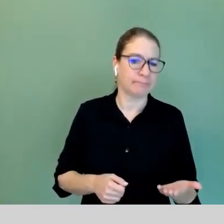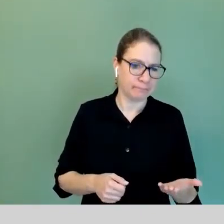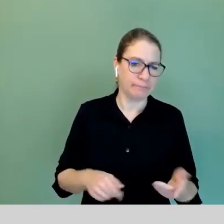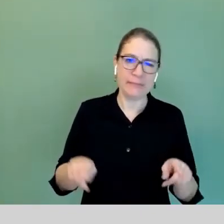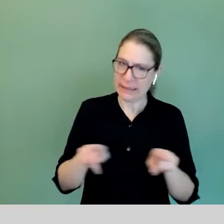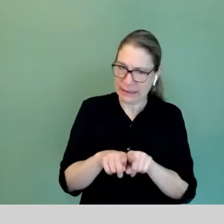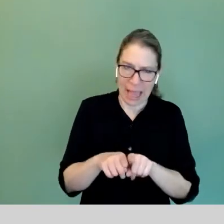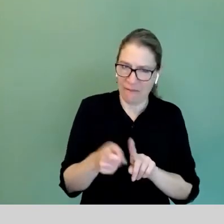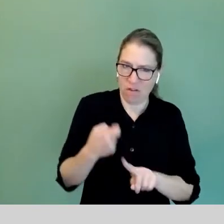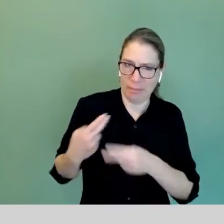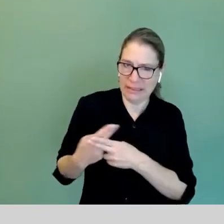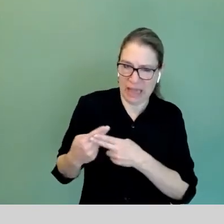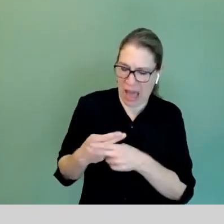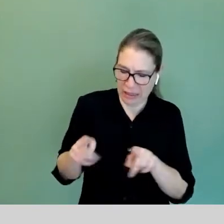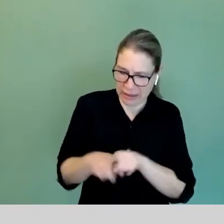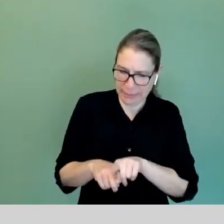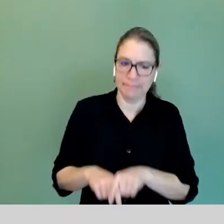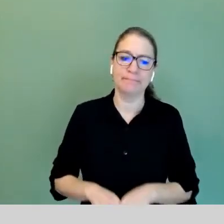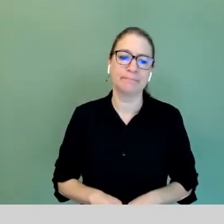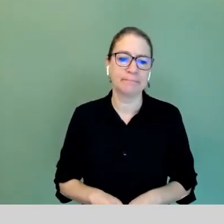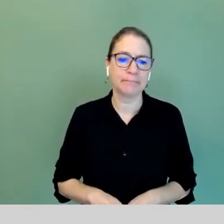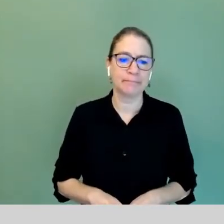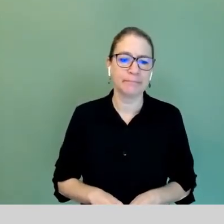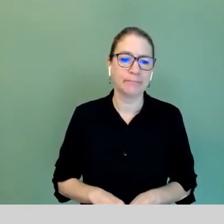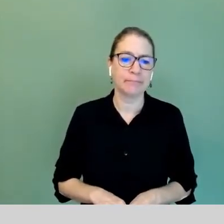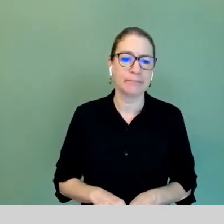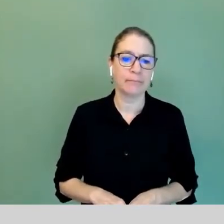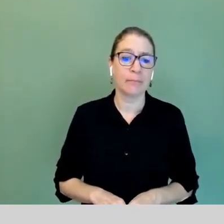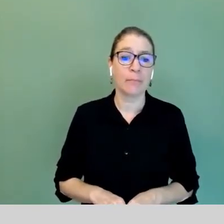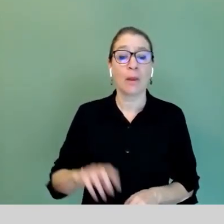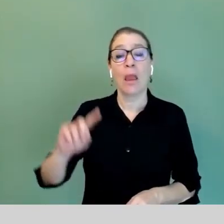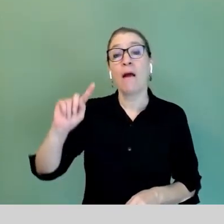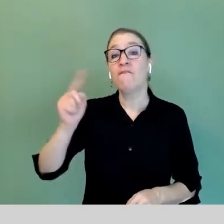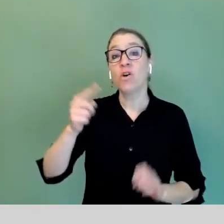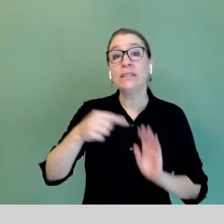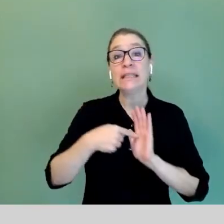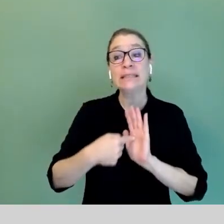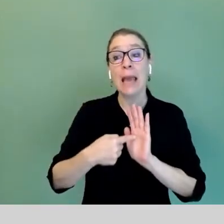just to reassure you that it's the same data I'm using. Let's get started with the first example,